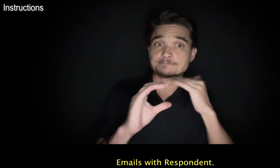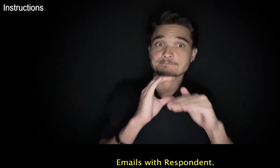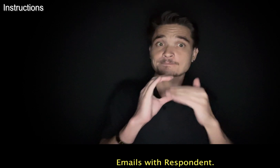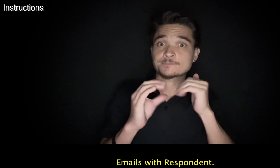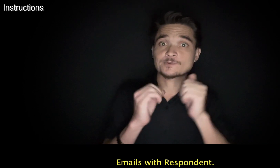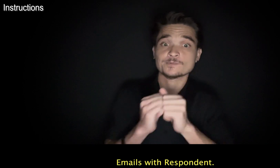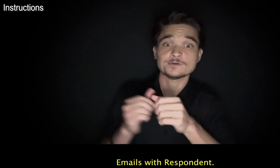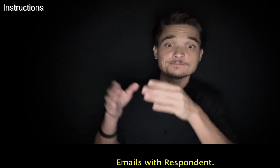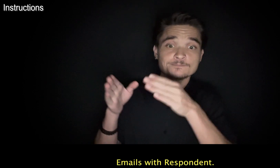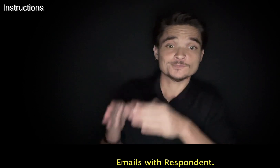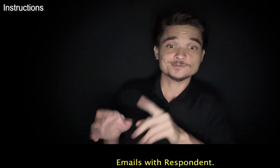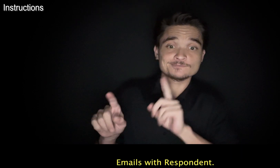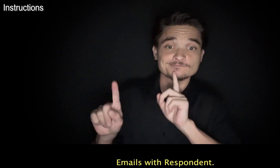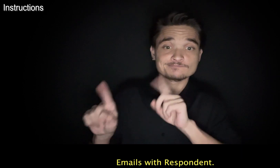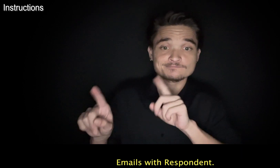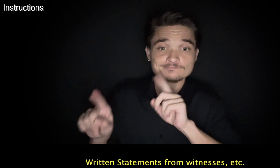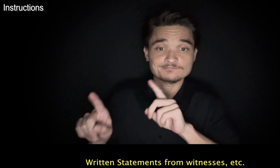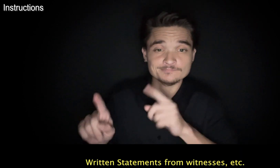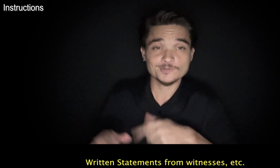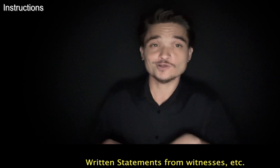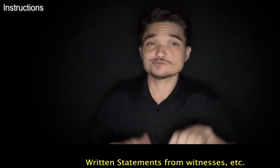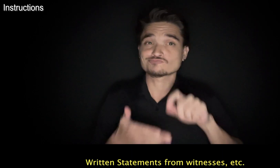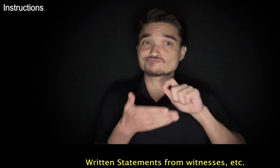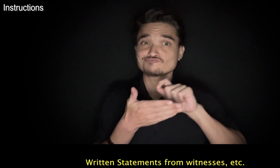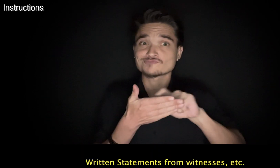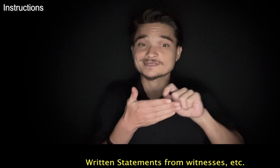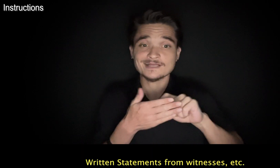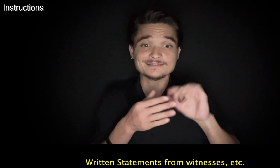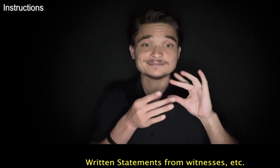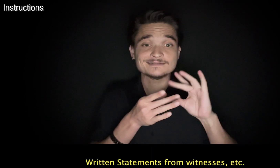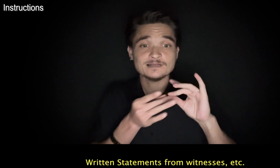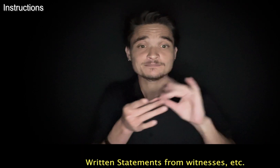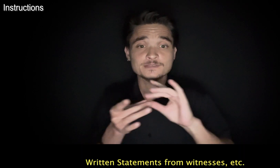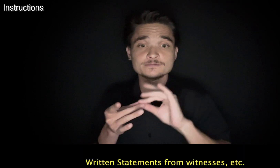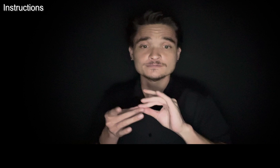Emails with Respondent. Written Statements from witnesses, etc.